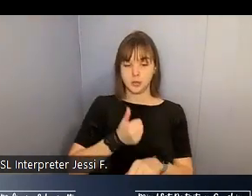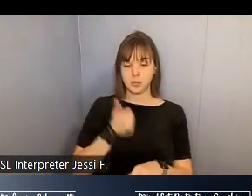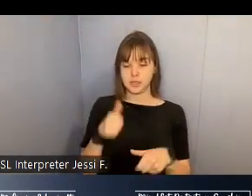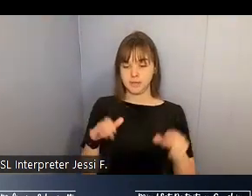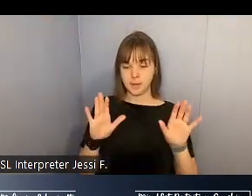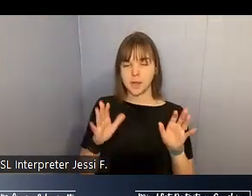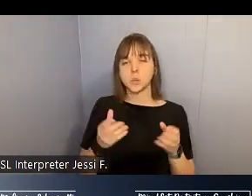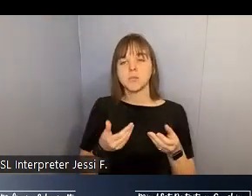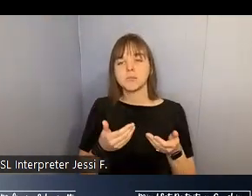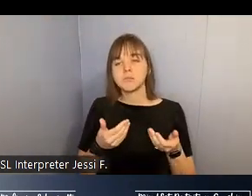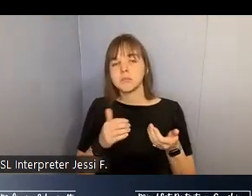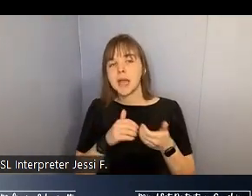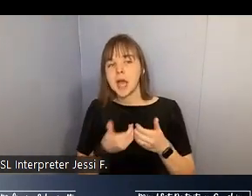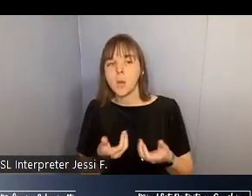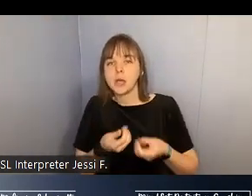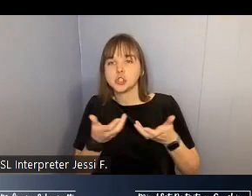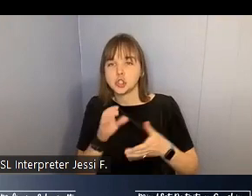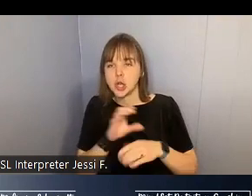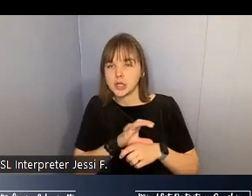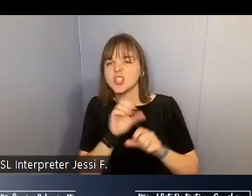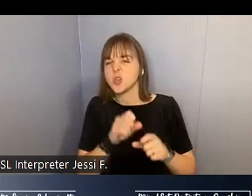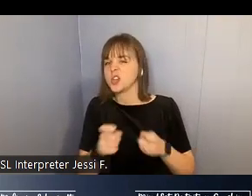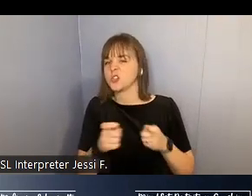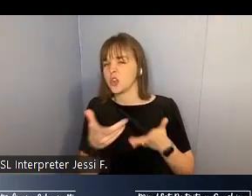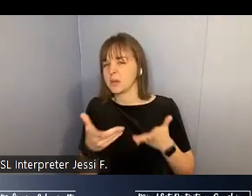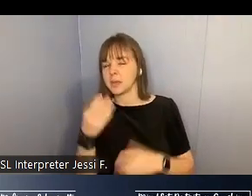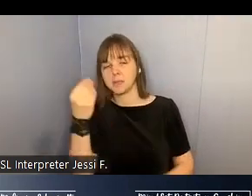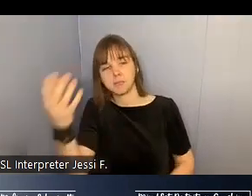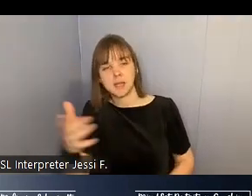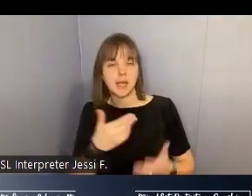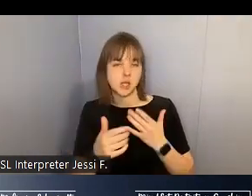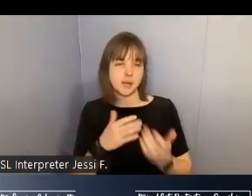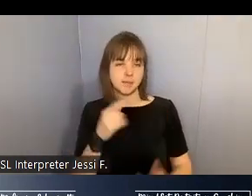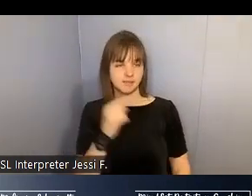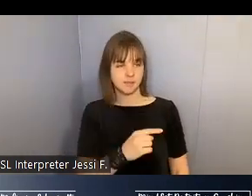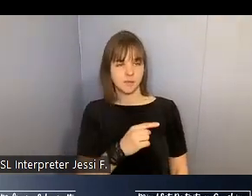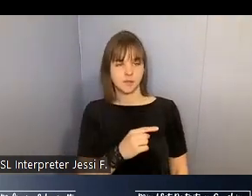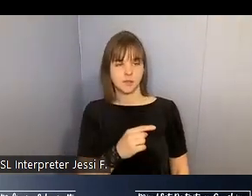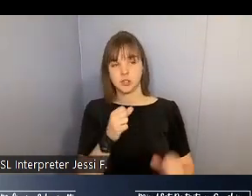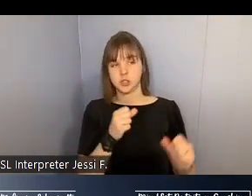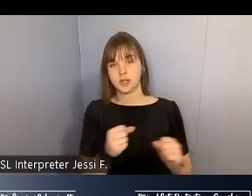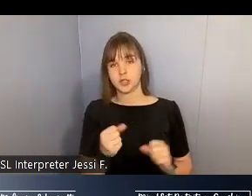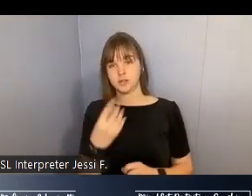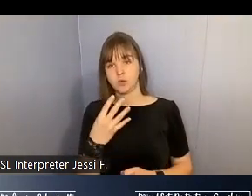Triage and treat-- so we have lots of resources, lots of priorities. We need to fill that glass jar.